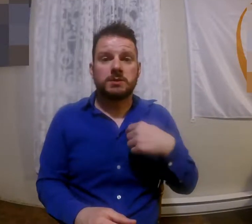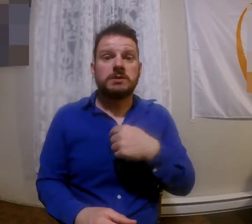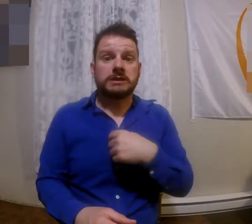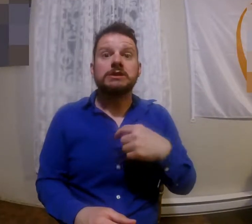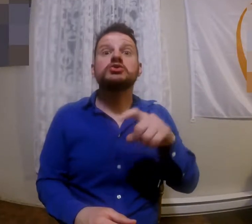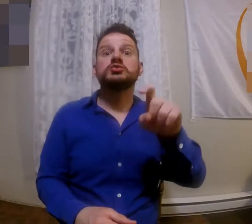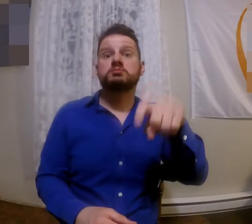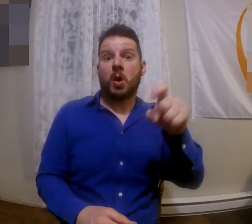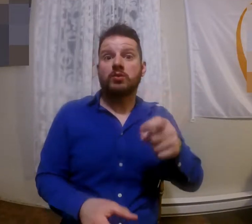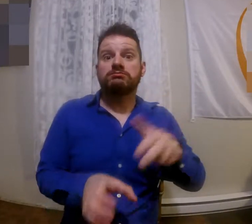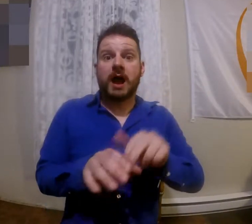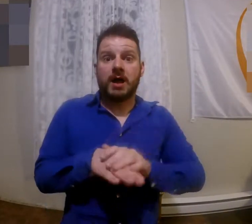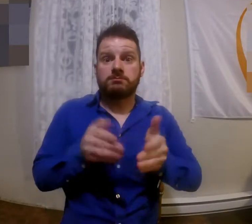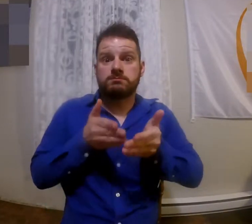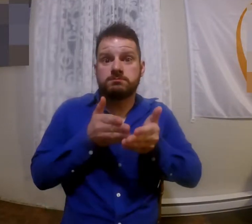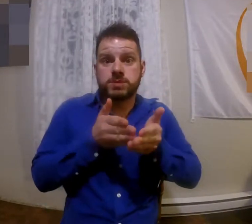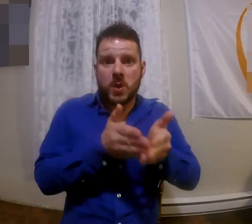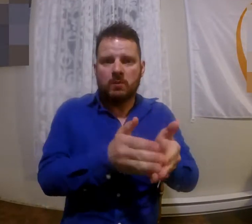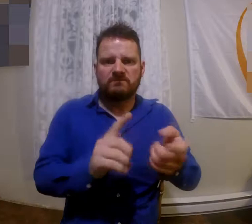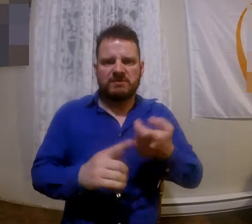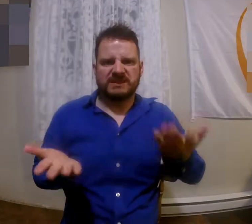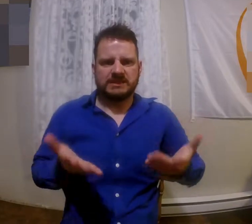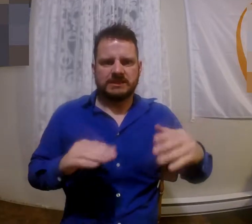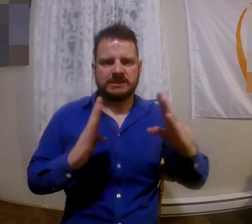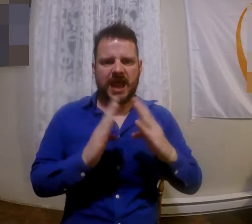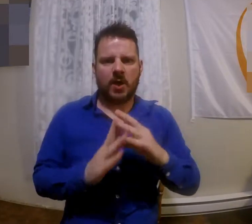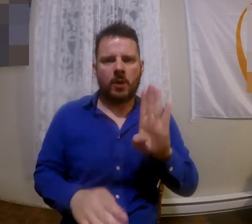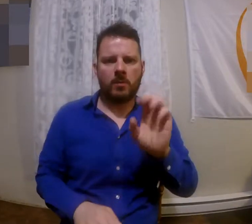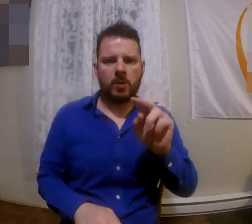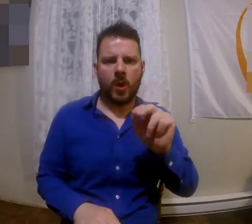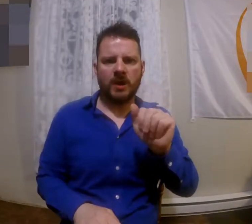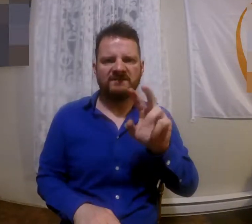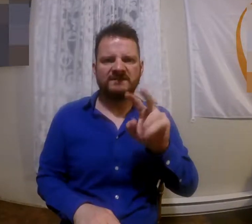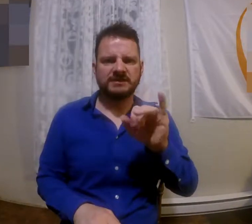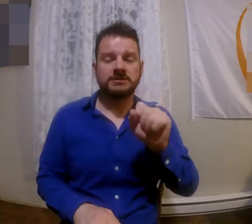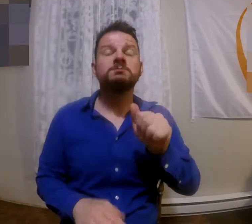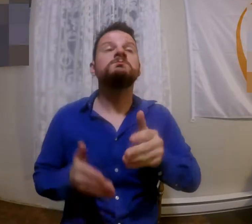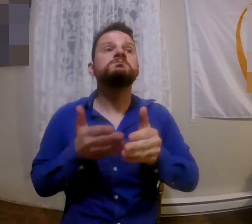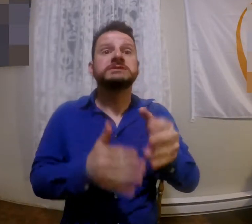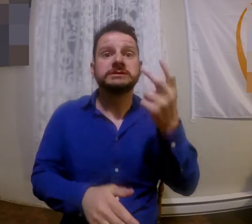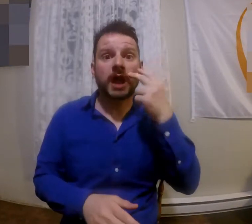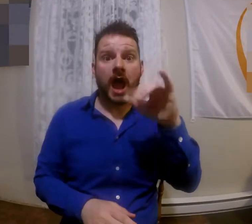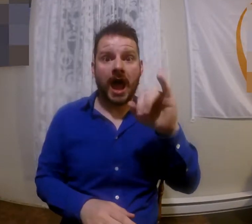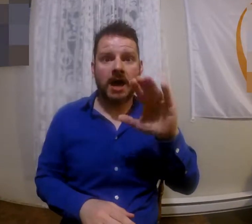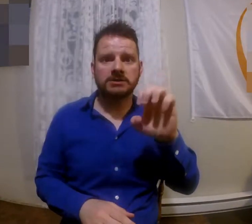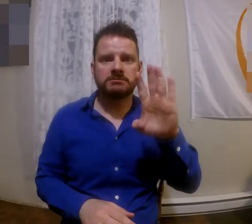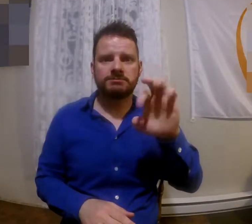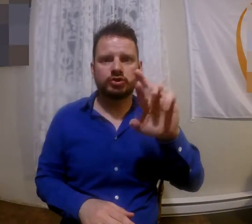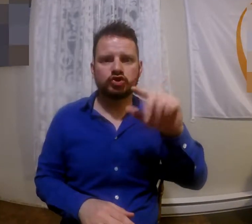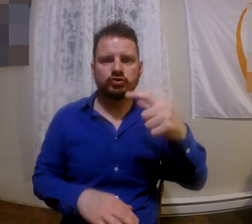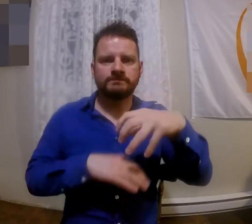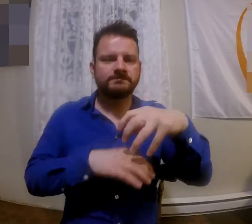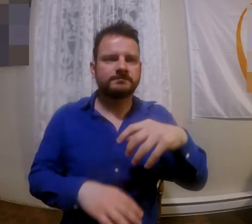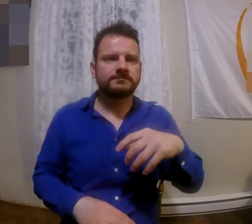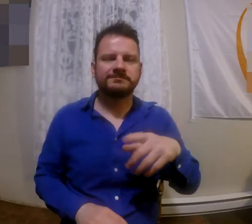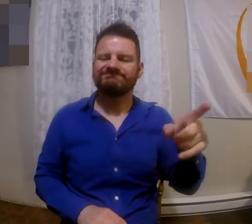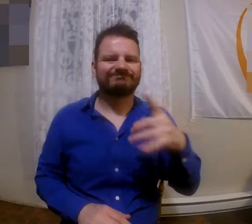We were supposed to go on a boat from this town of Bonavista to see an iceberg but